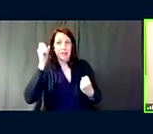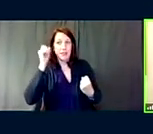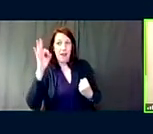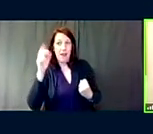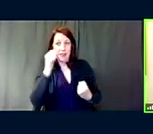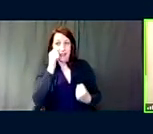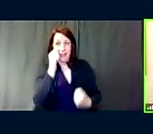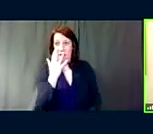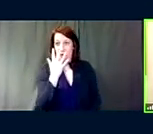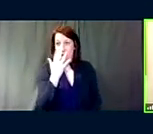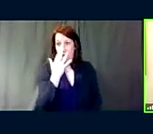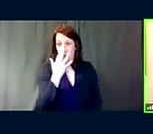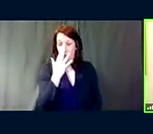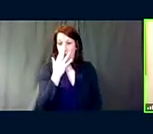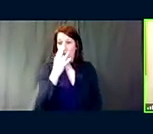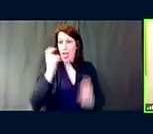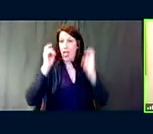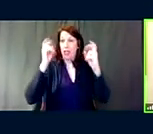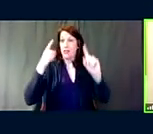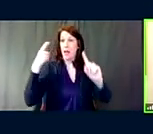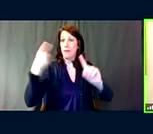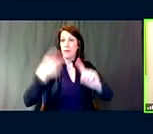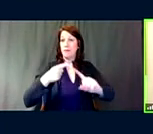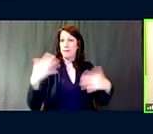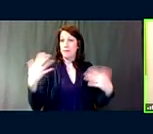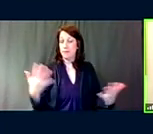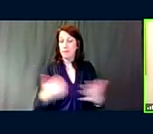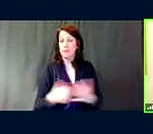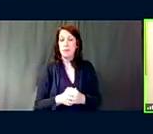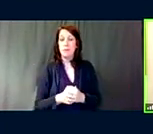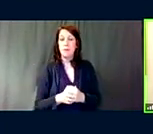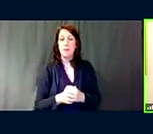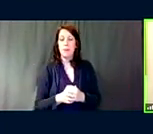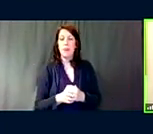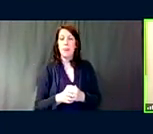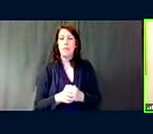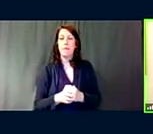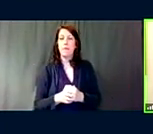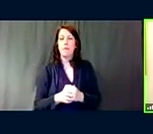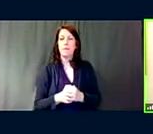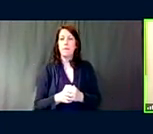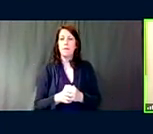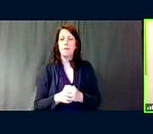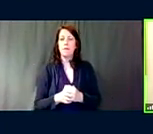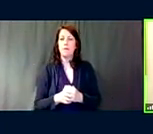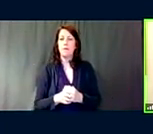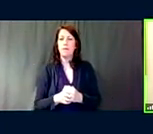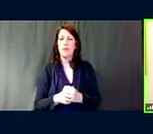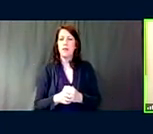OF SKIN COLOR. AND WHAT THIS TALK IS MAINLY